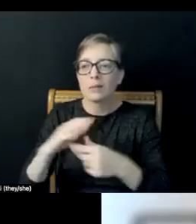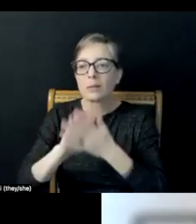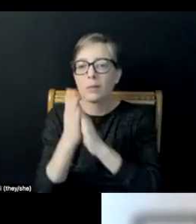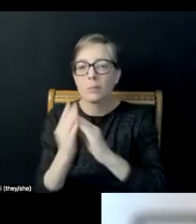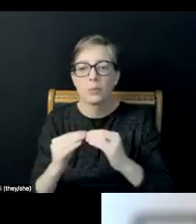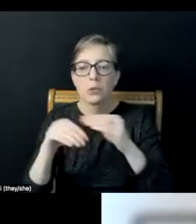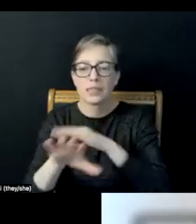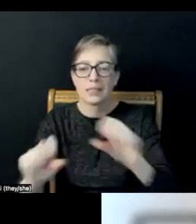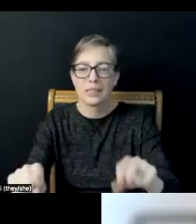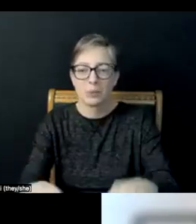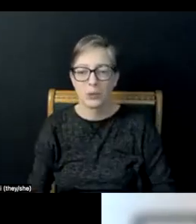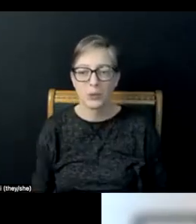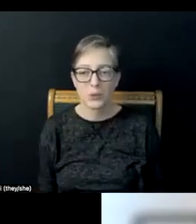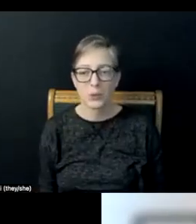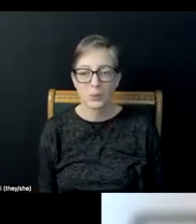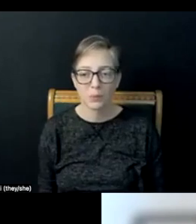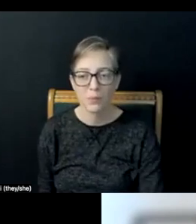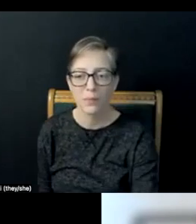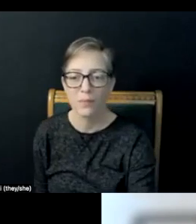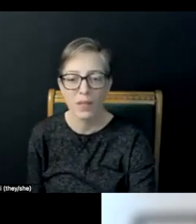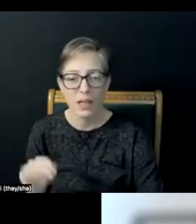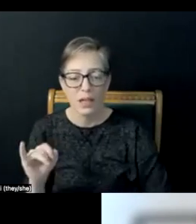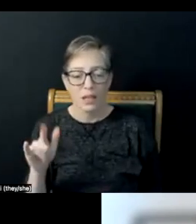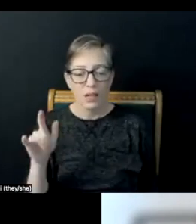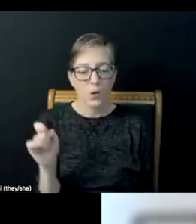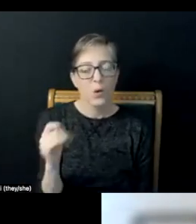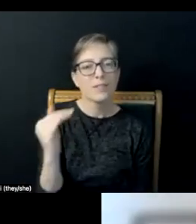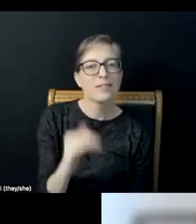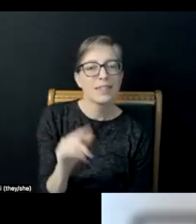Next question, we might have time for two more, Kristie and Patrick.